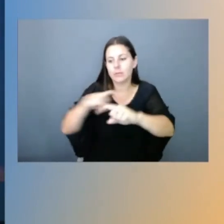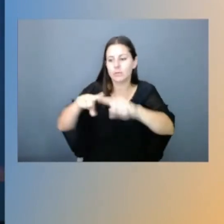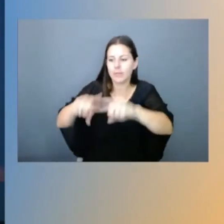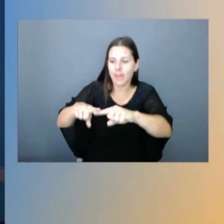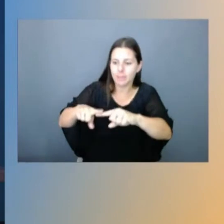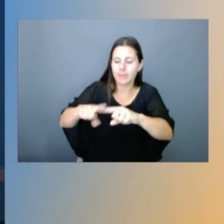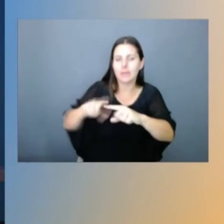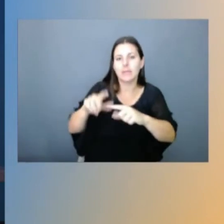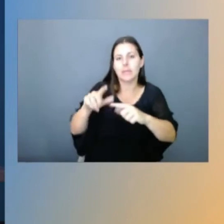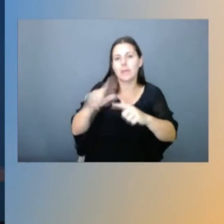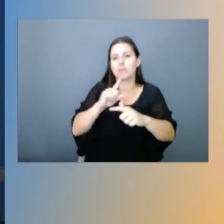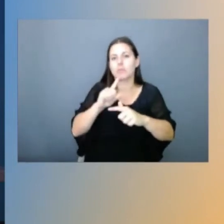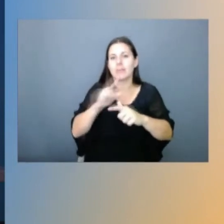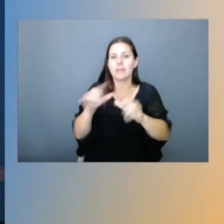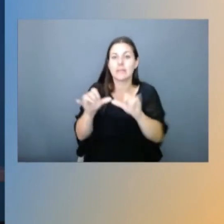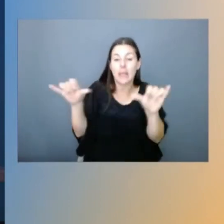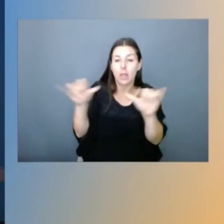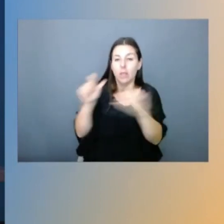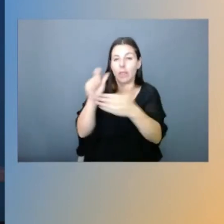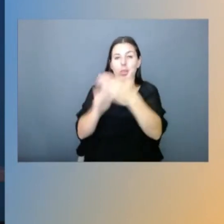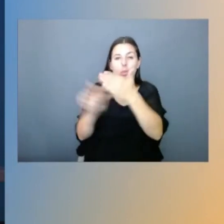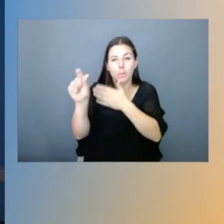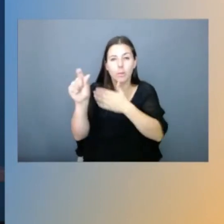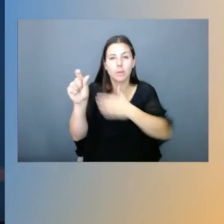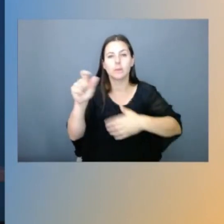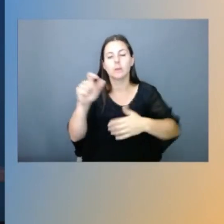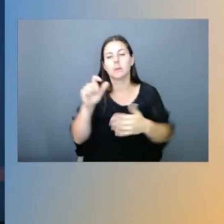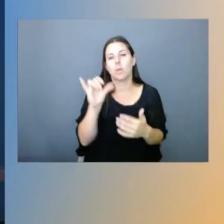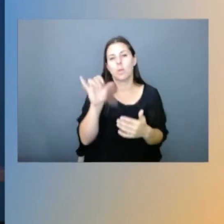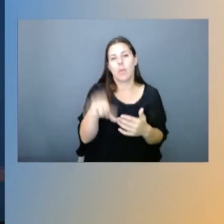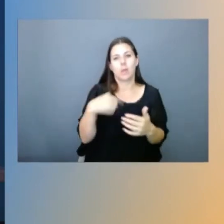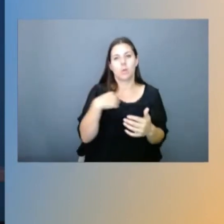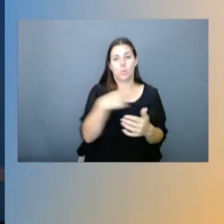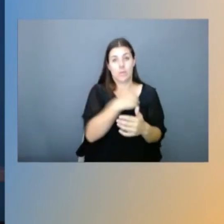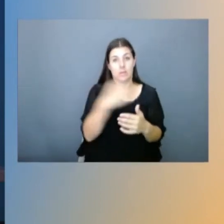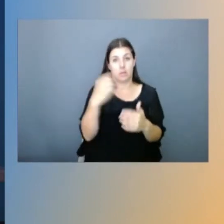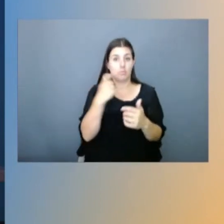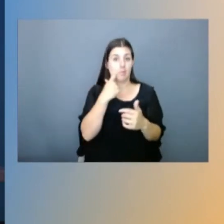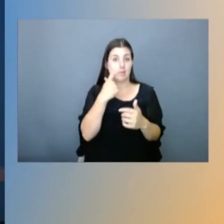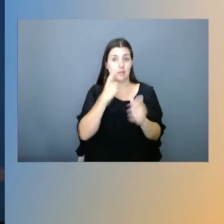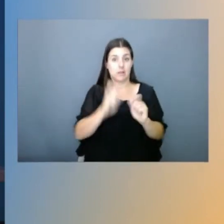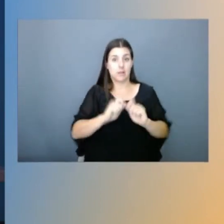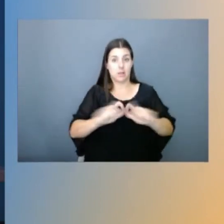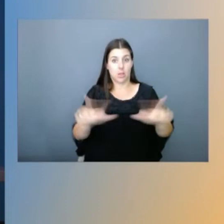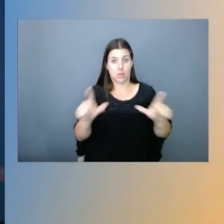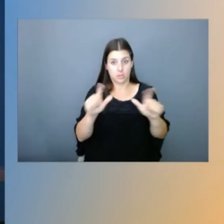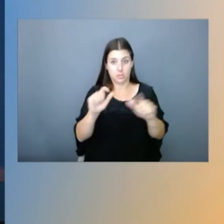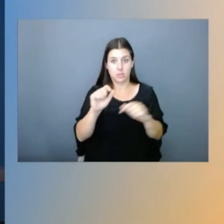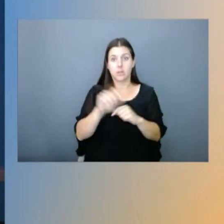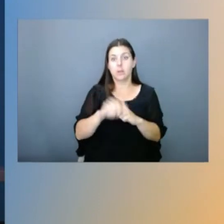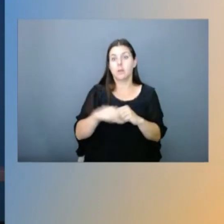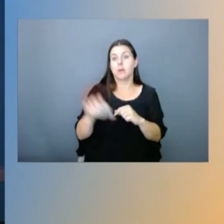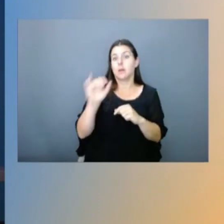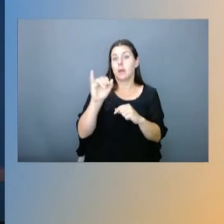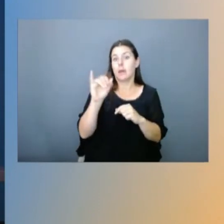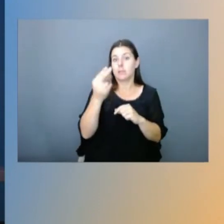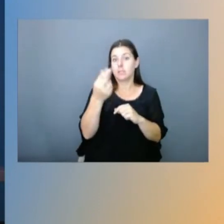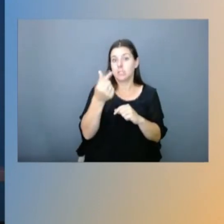Now that said, as you guys are aware, that we recently launched Im4g and Is4gn. These are the Graviton-based instances with Nitro SSD